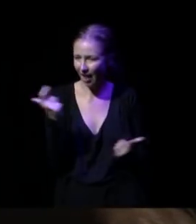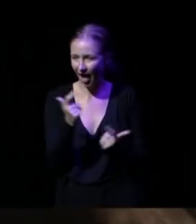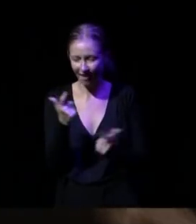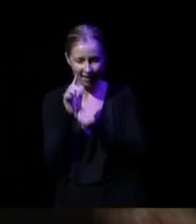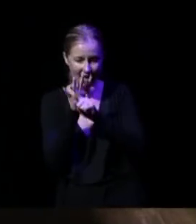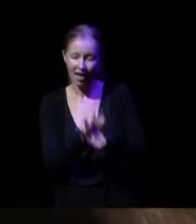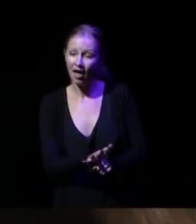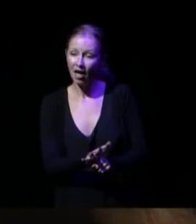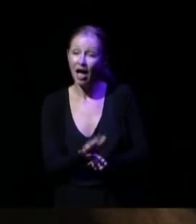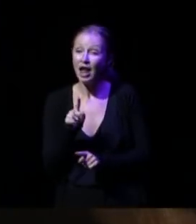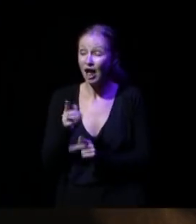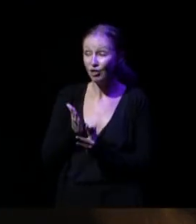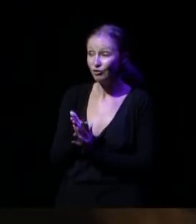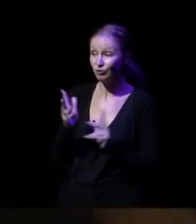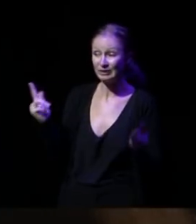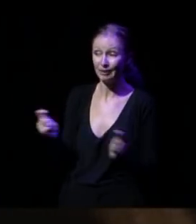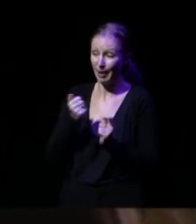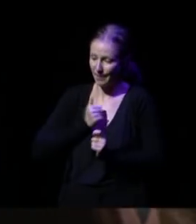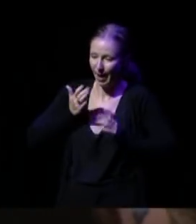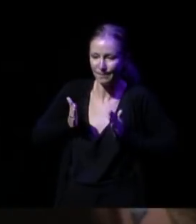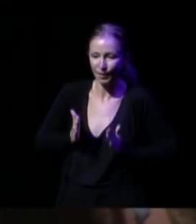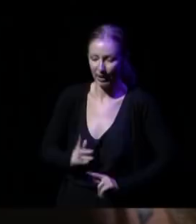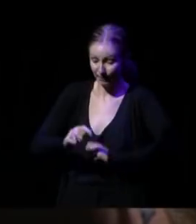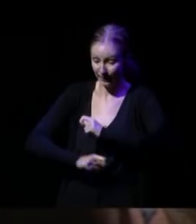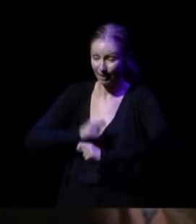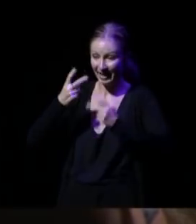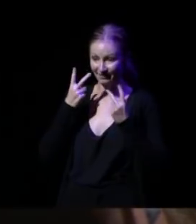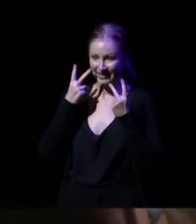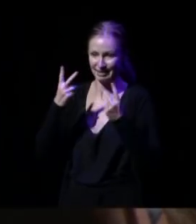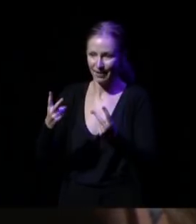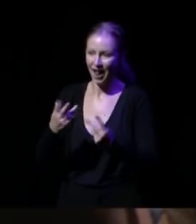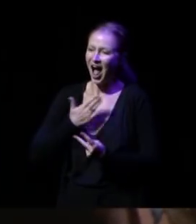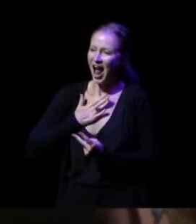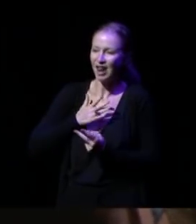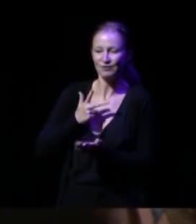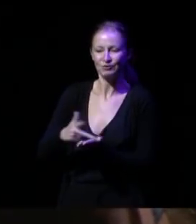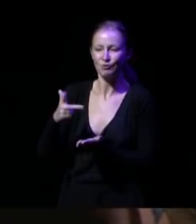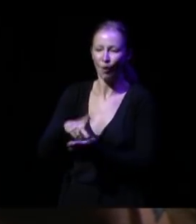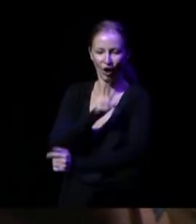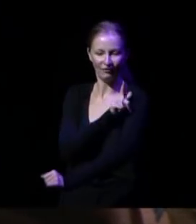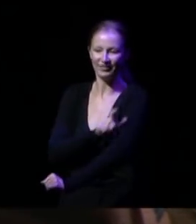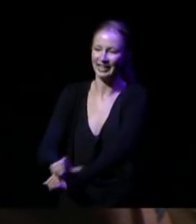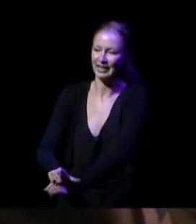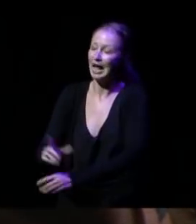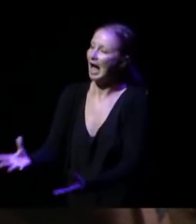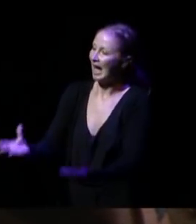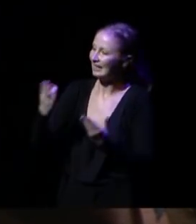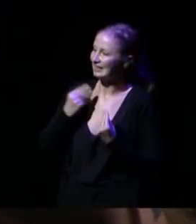Now through celebrating my own body and becoming visible, I love to walk confidently and take complements rather than deflecting them.